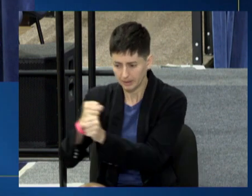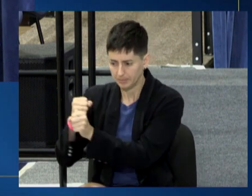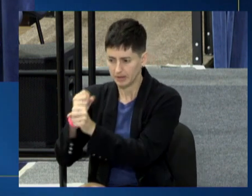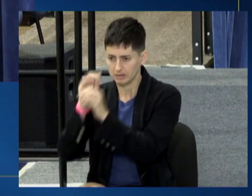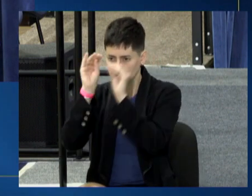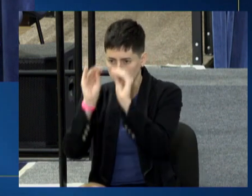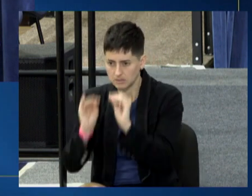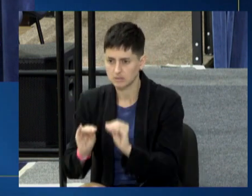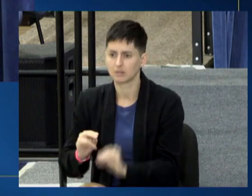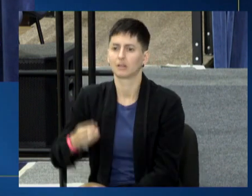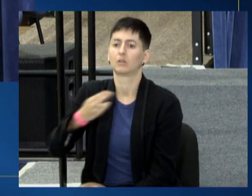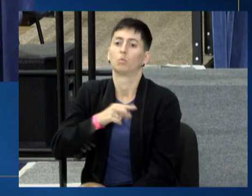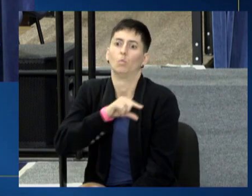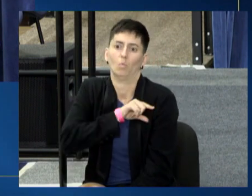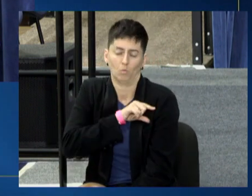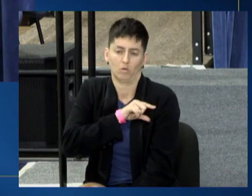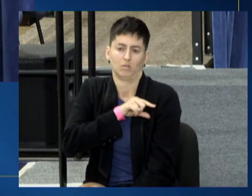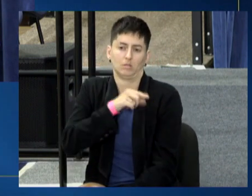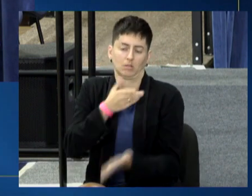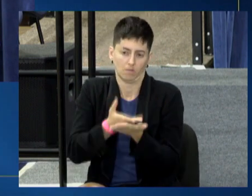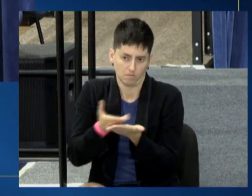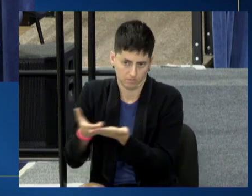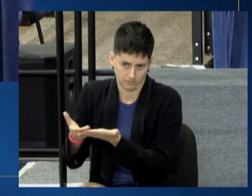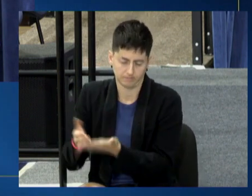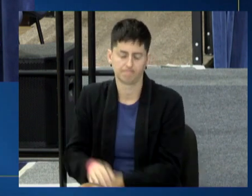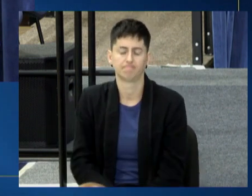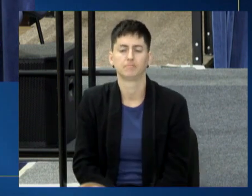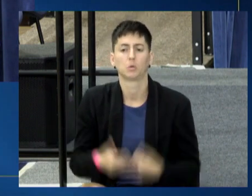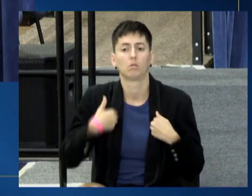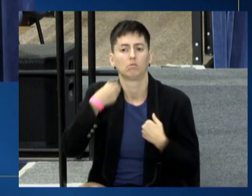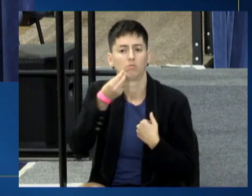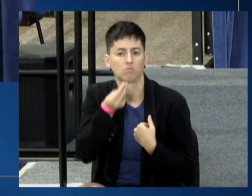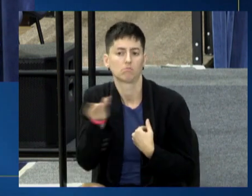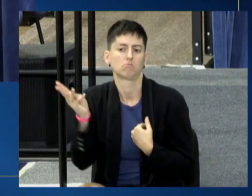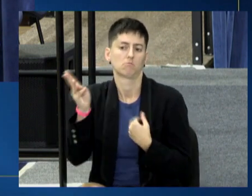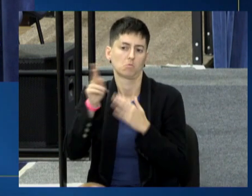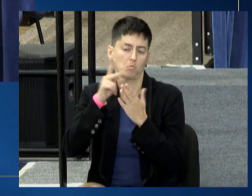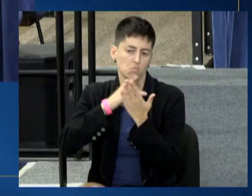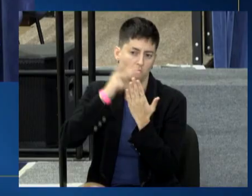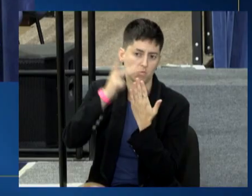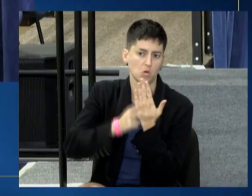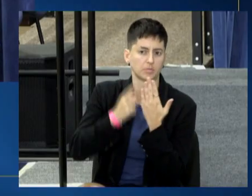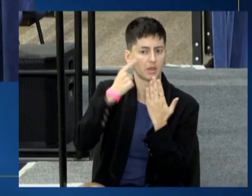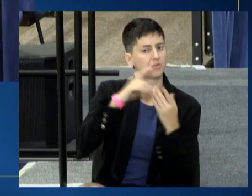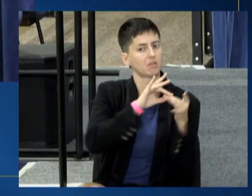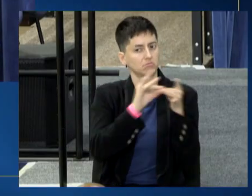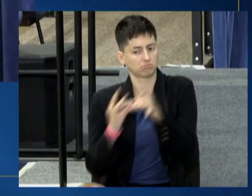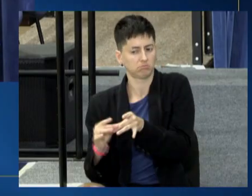Center and just a couple of the programs that we have that I think are directly relevant for today.